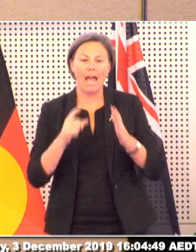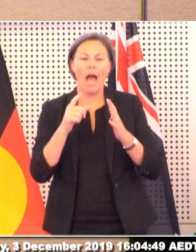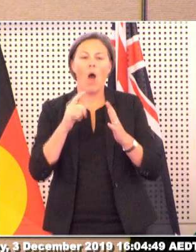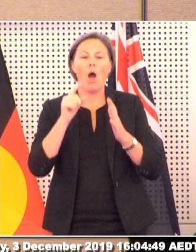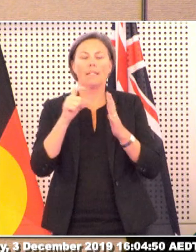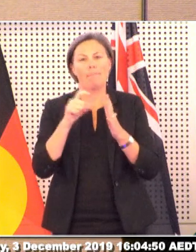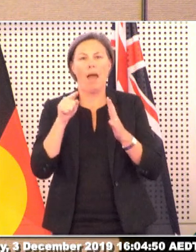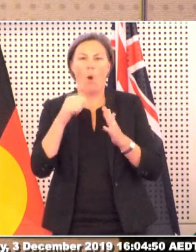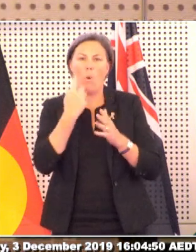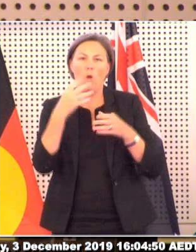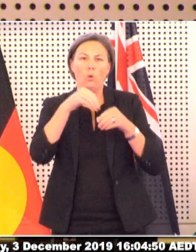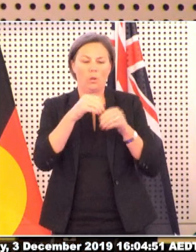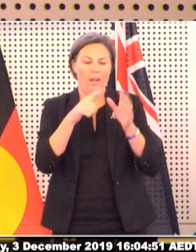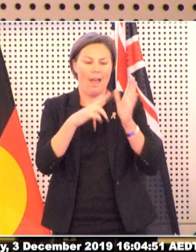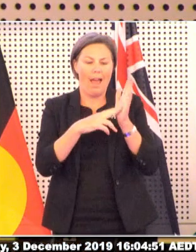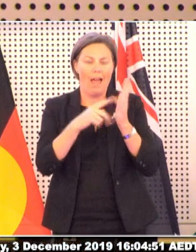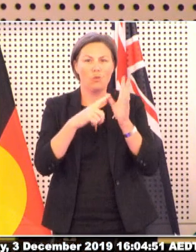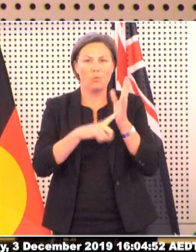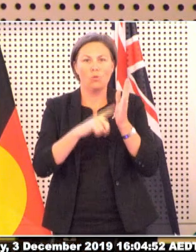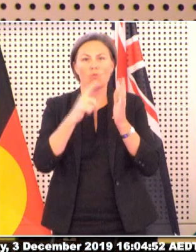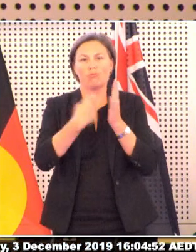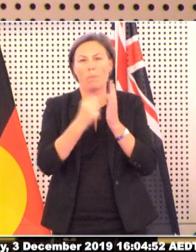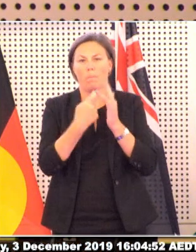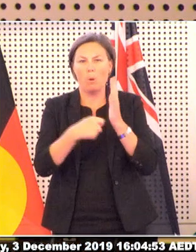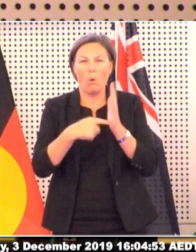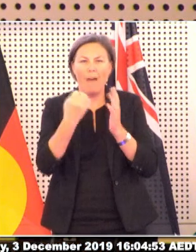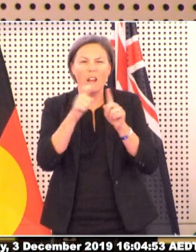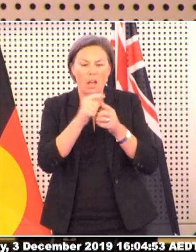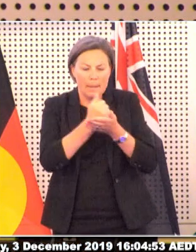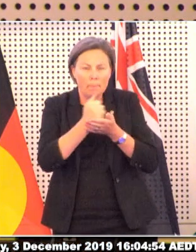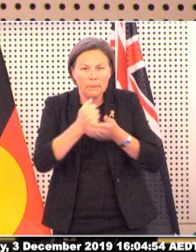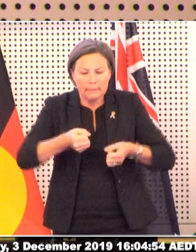Maybe someone could buy them a screwdriver and they could unscrew it. Maybe. I’ve thought about it myself but - - -